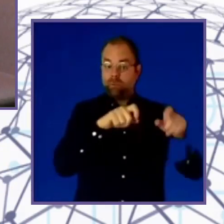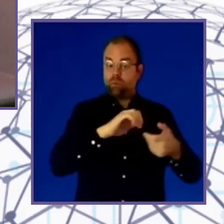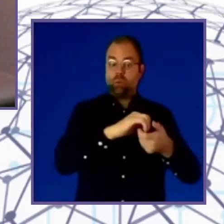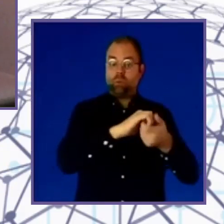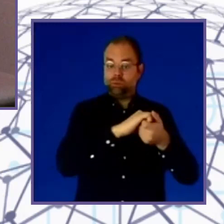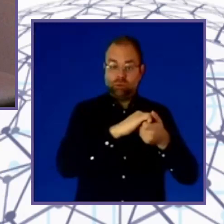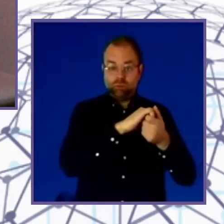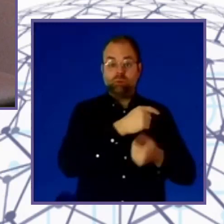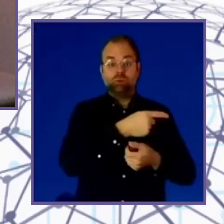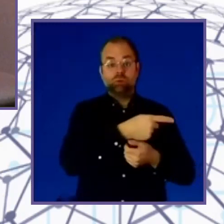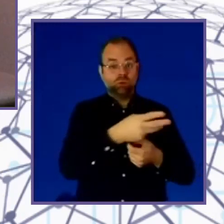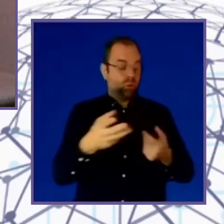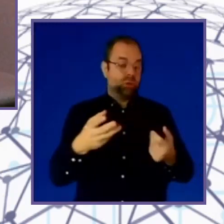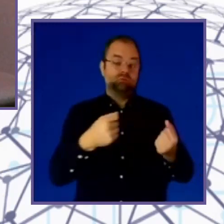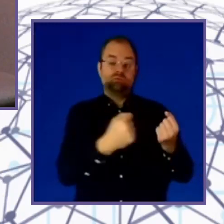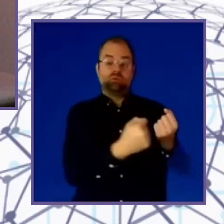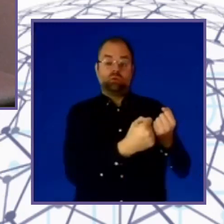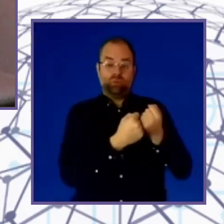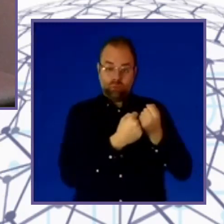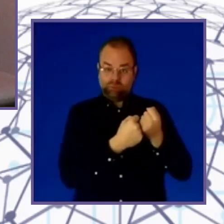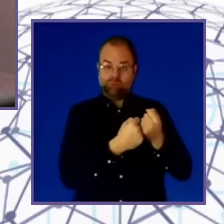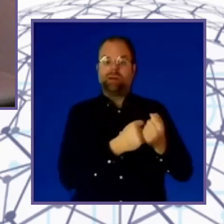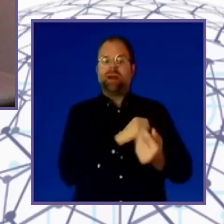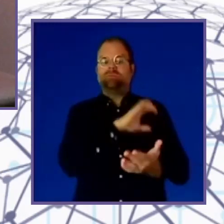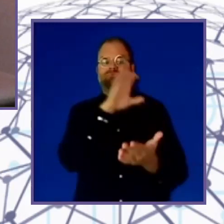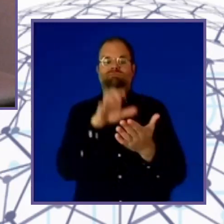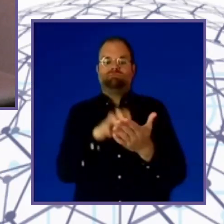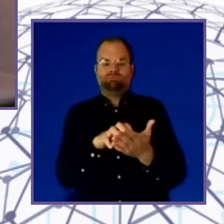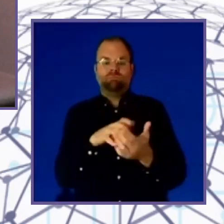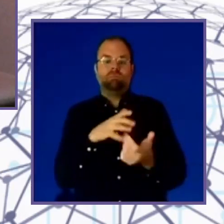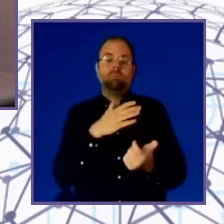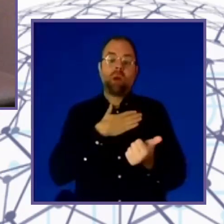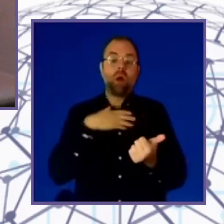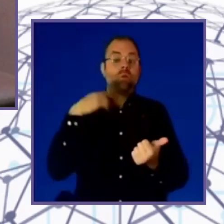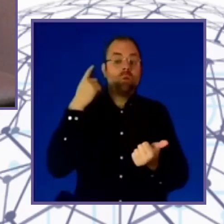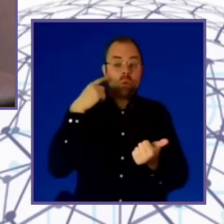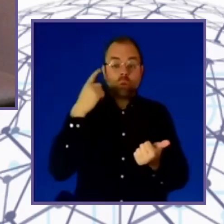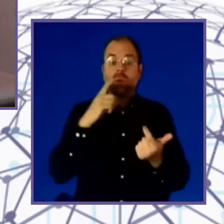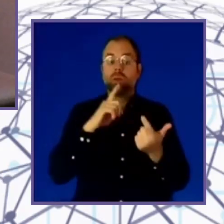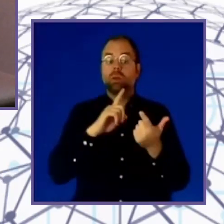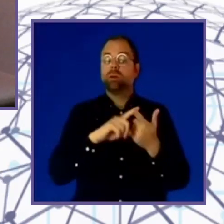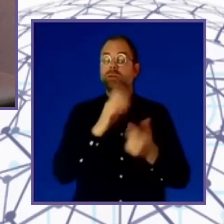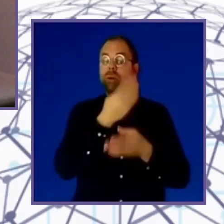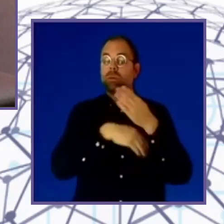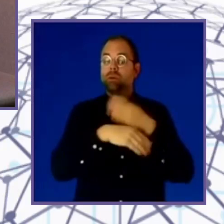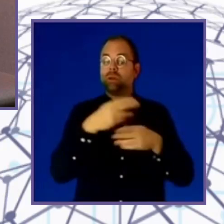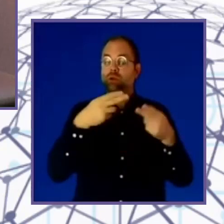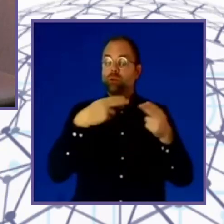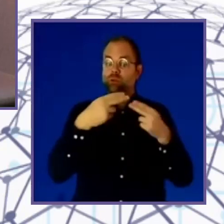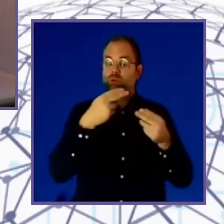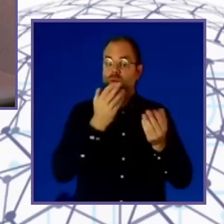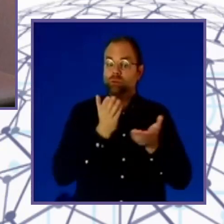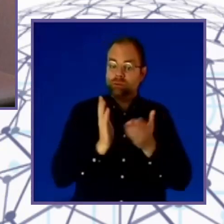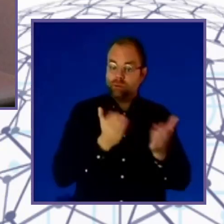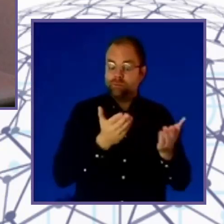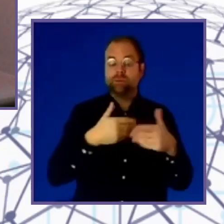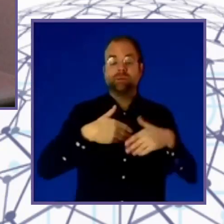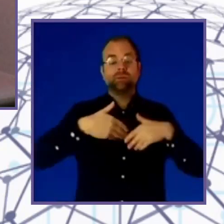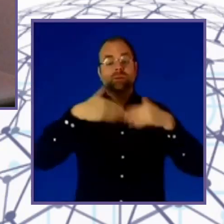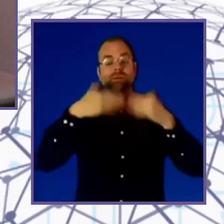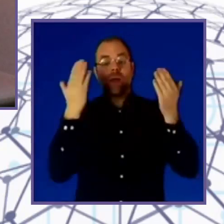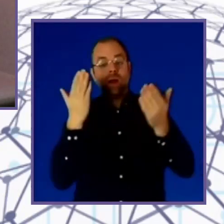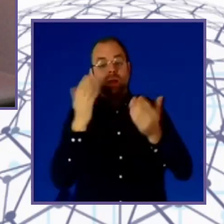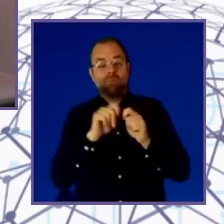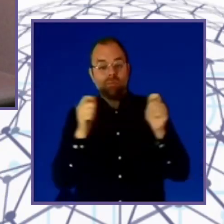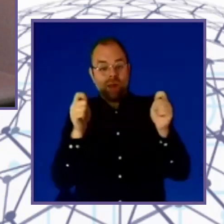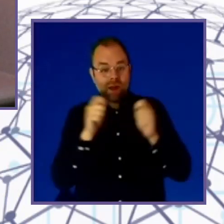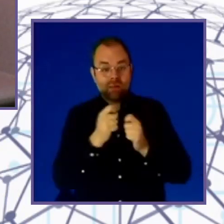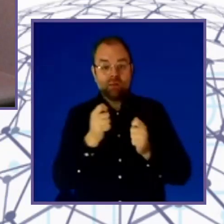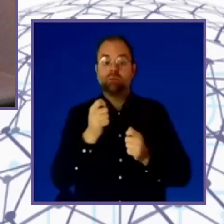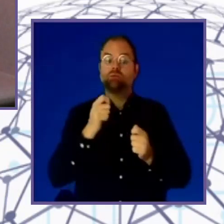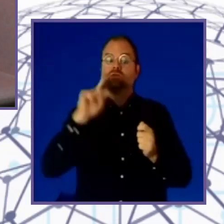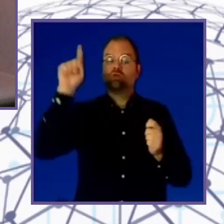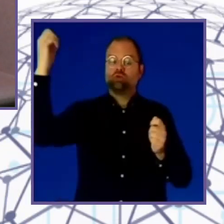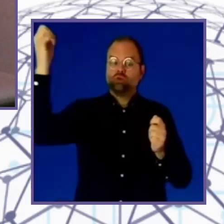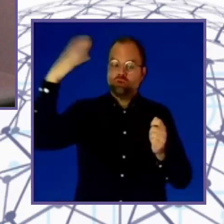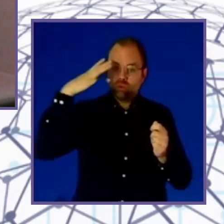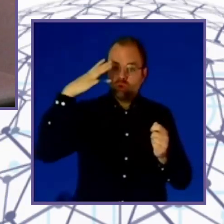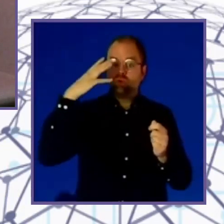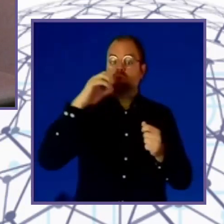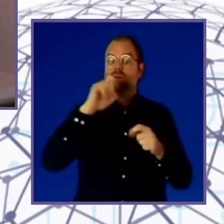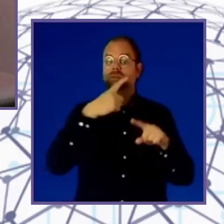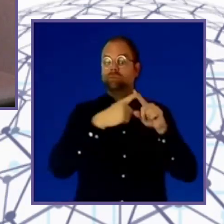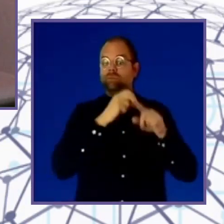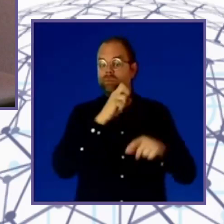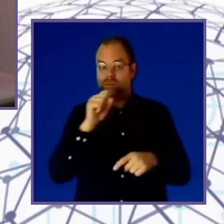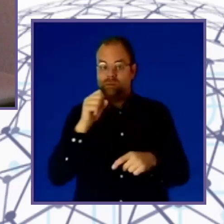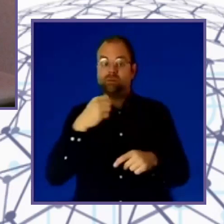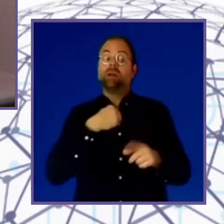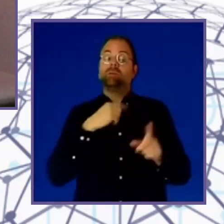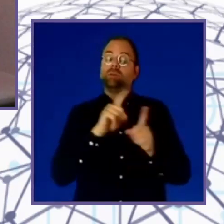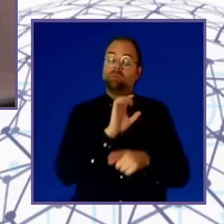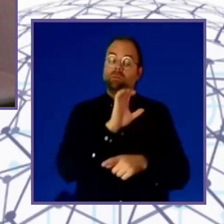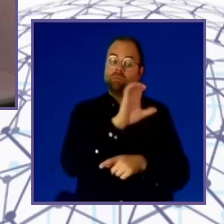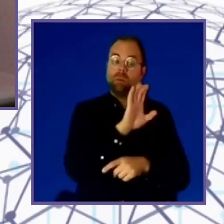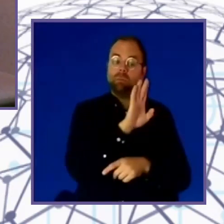Conservative Party and labour and Lib Dem was against they had a strategic pact but in 2023,